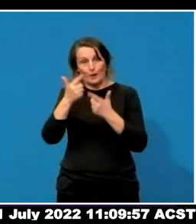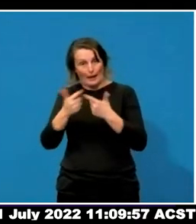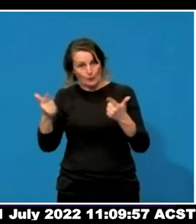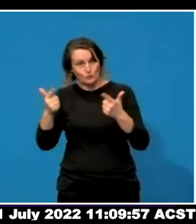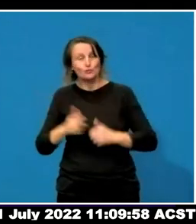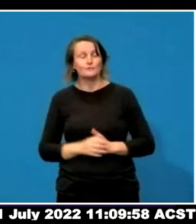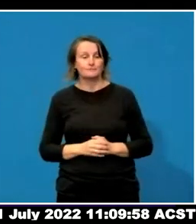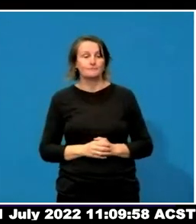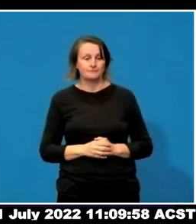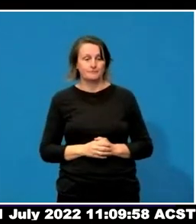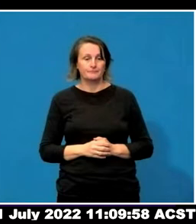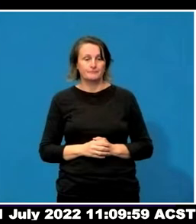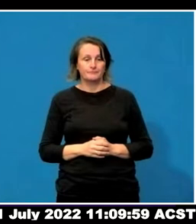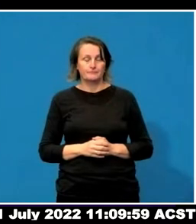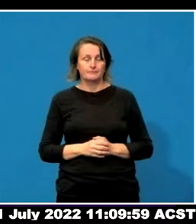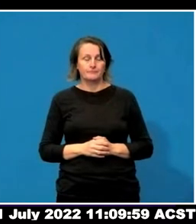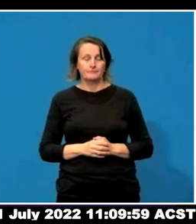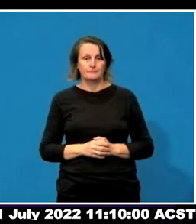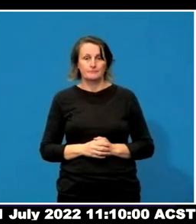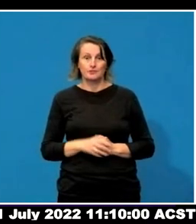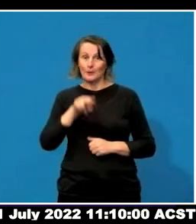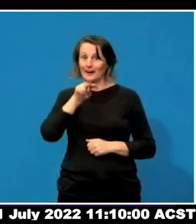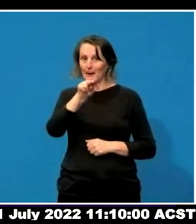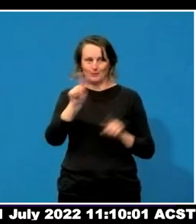As a couple, they have been together for 30 years and, during that time, have raised